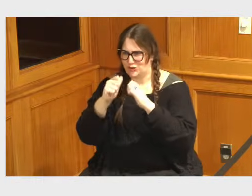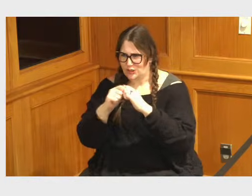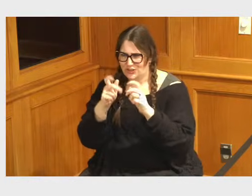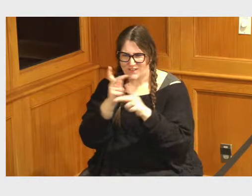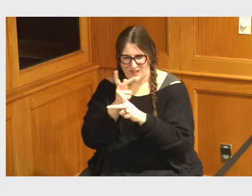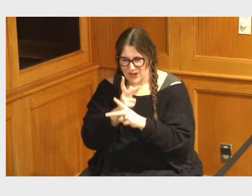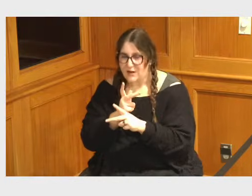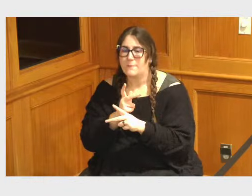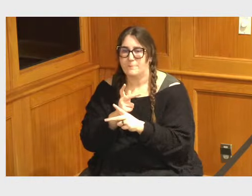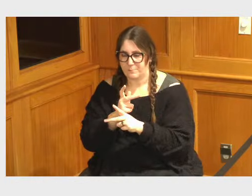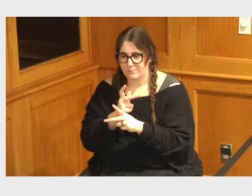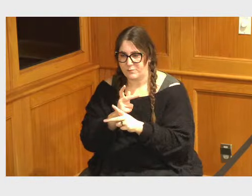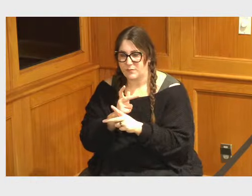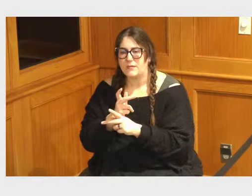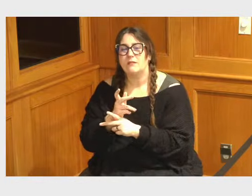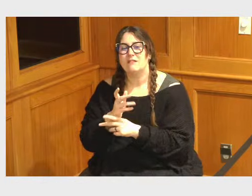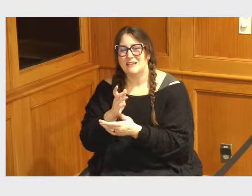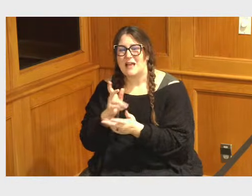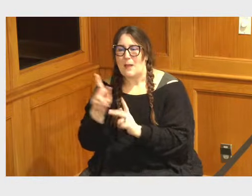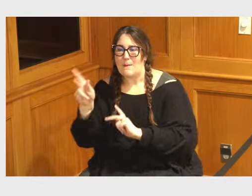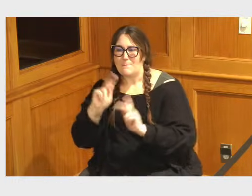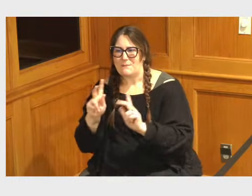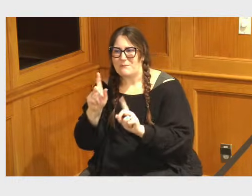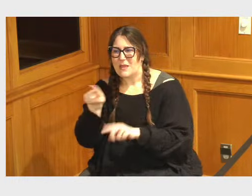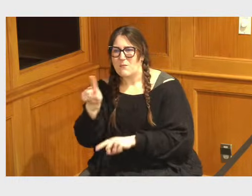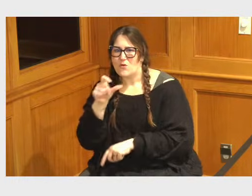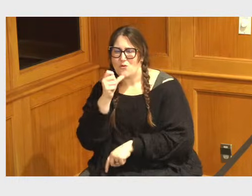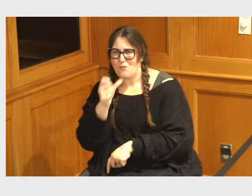these are with people who aren't really developers. That's not their core business.